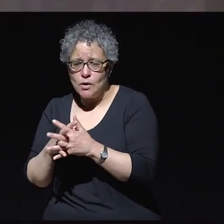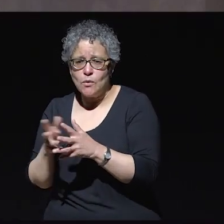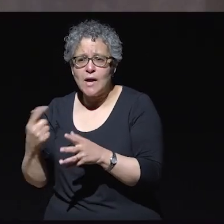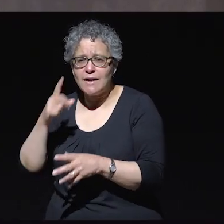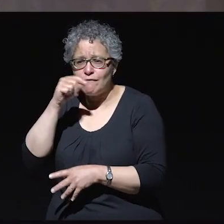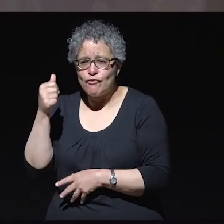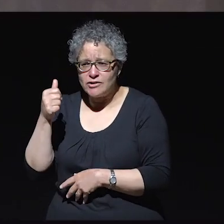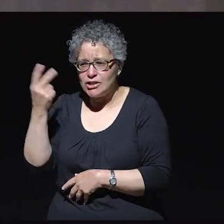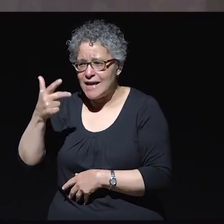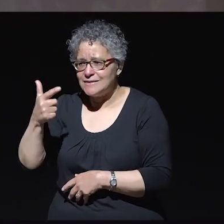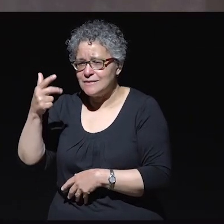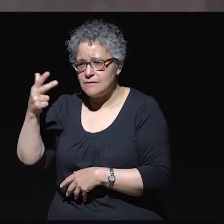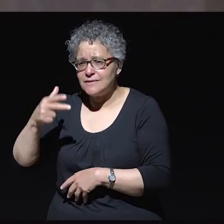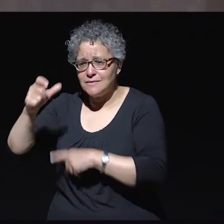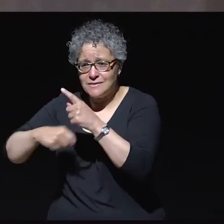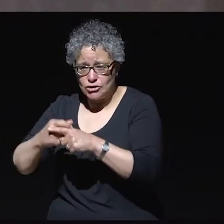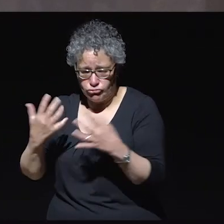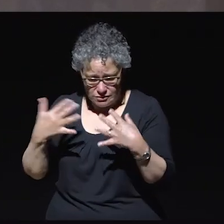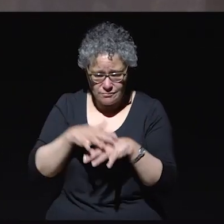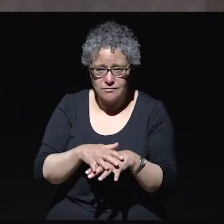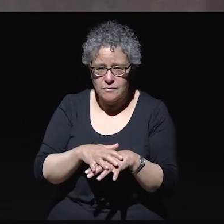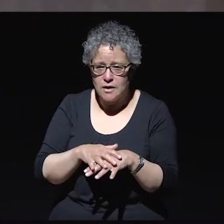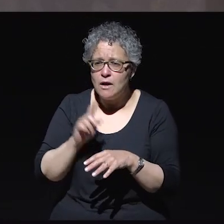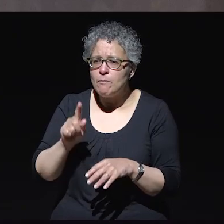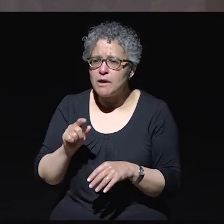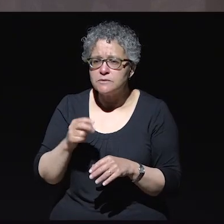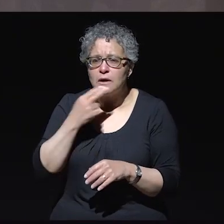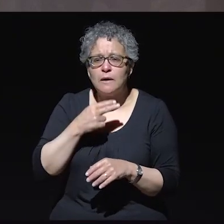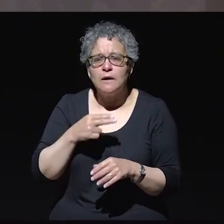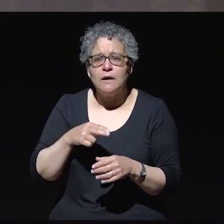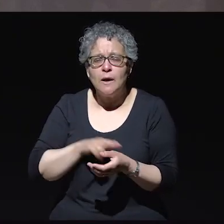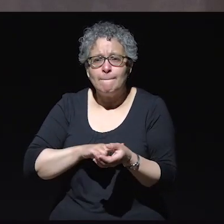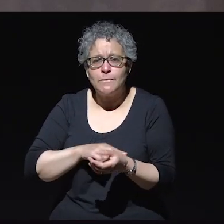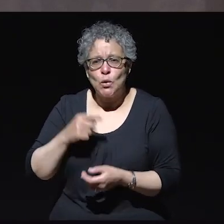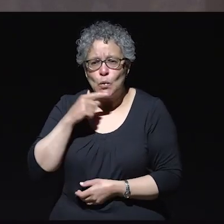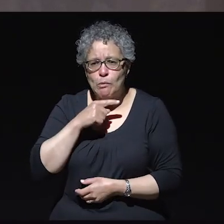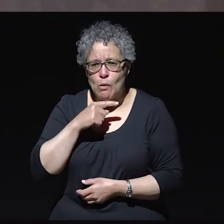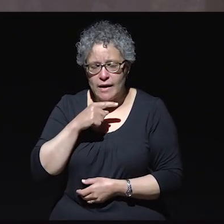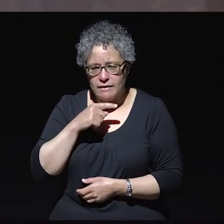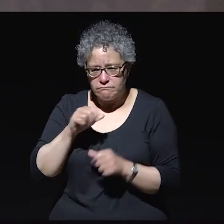But I think what Gainsborough does after 'The Blue Boy' is really... It's a manifesto work of art,